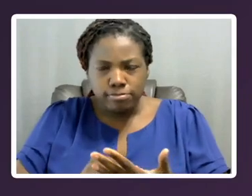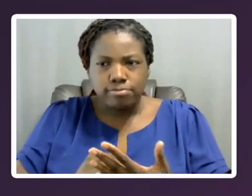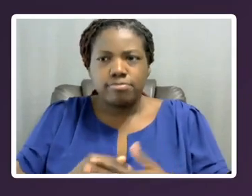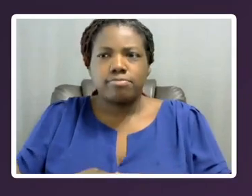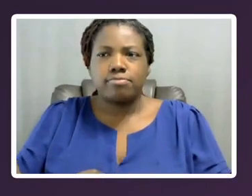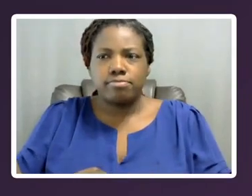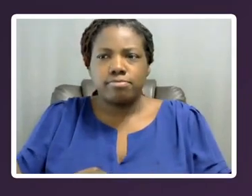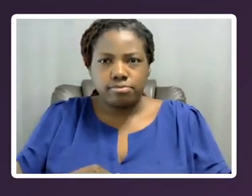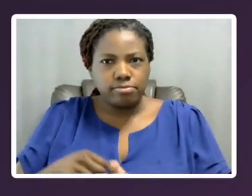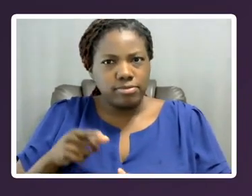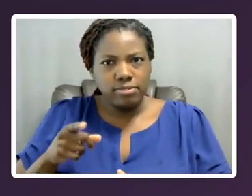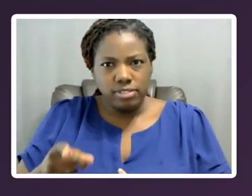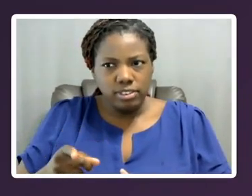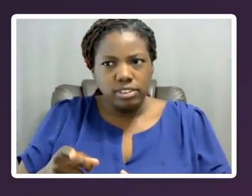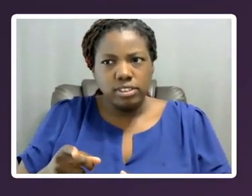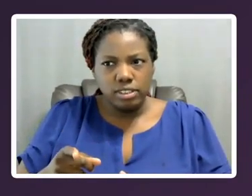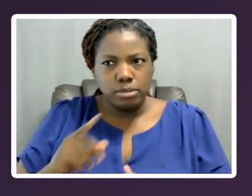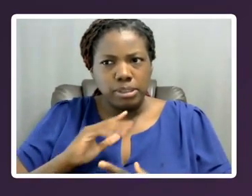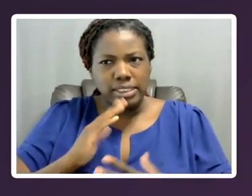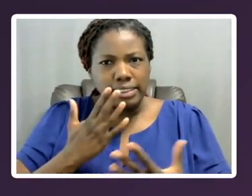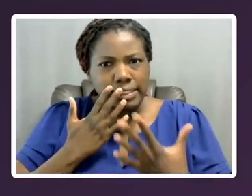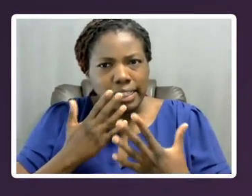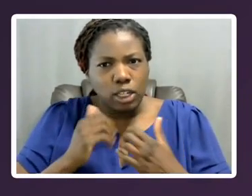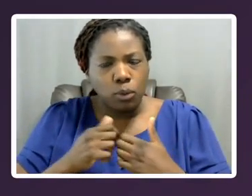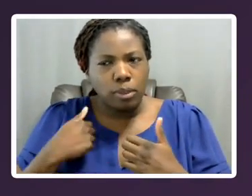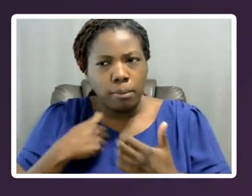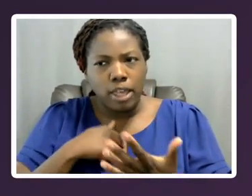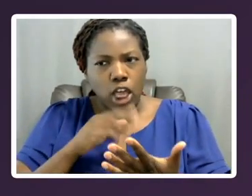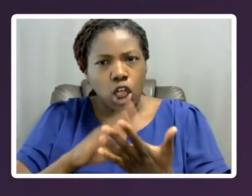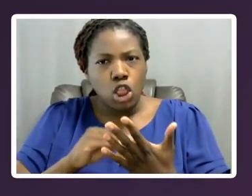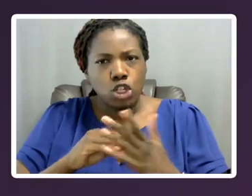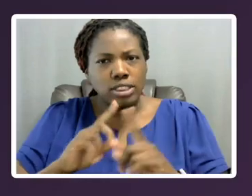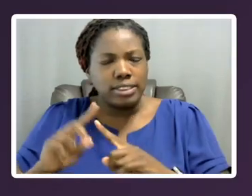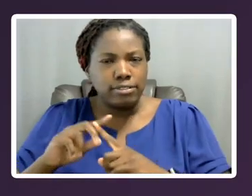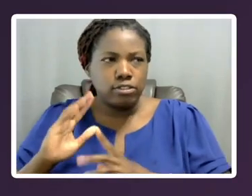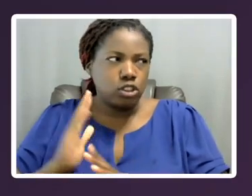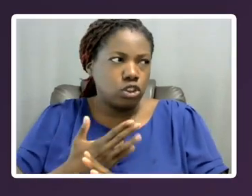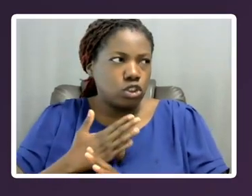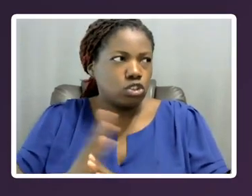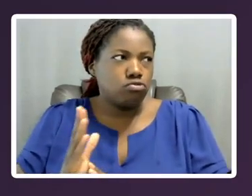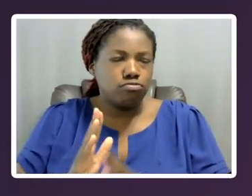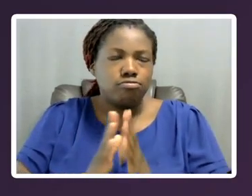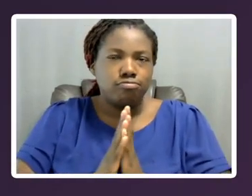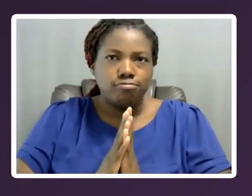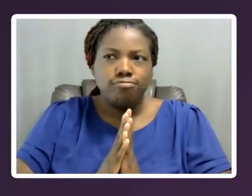has also been singing with me and learning these different songs and it's truly a great feeling.